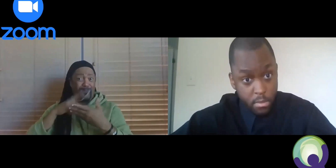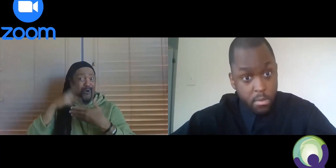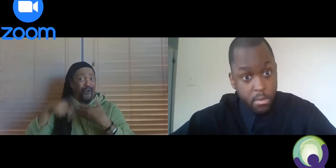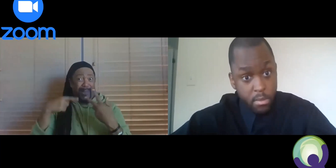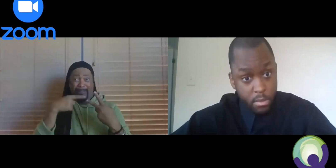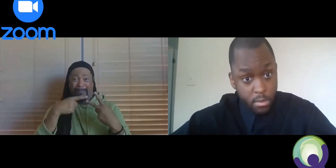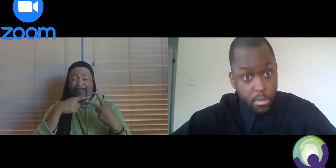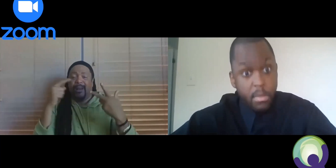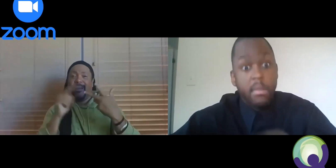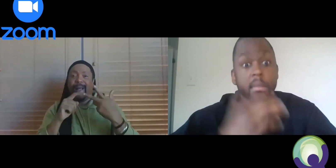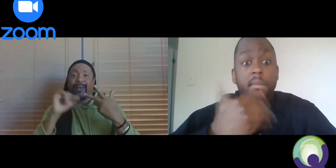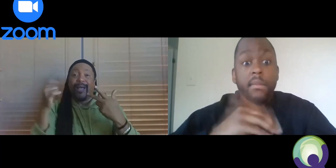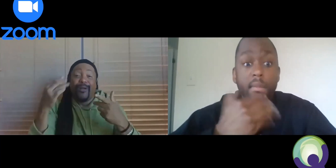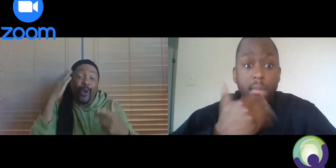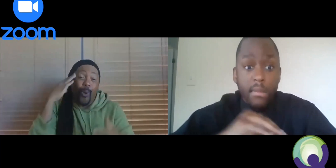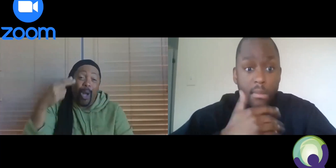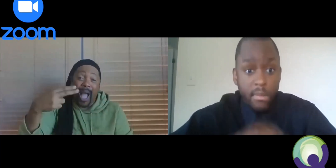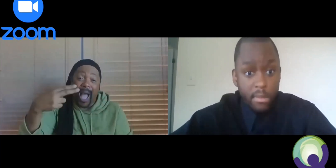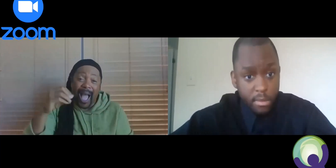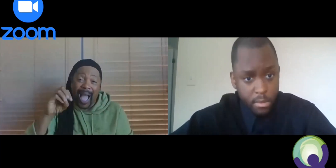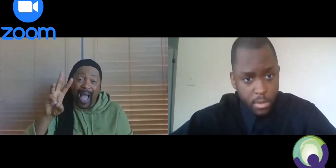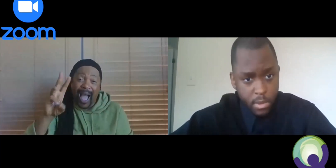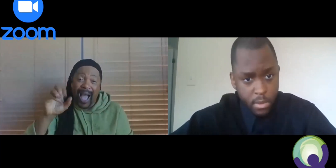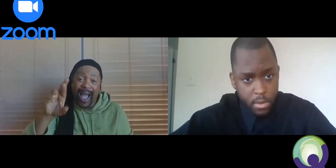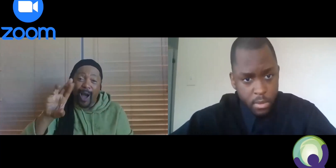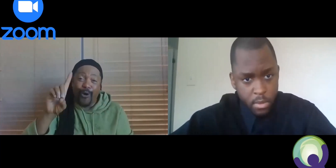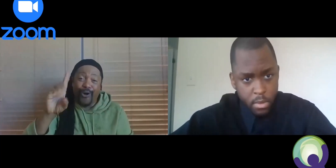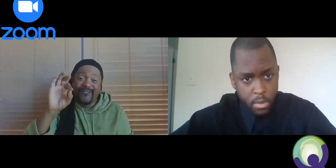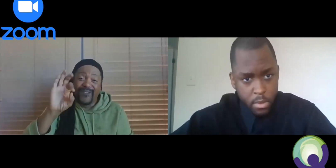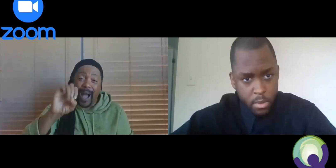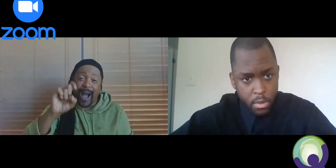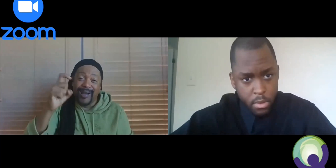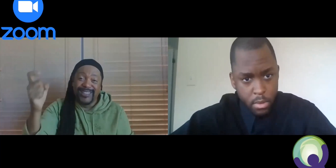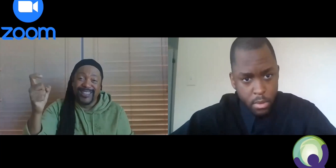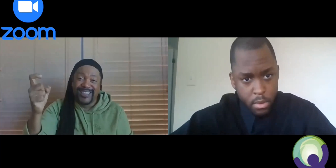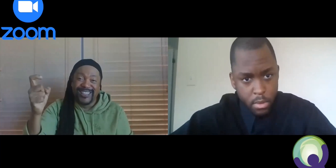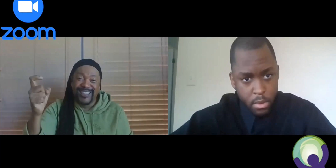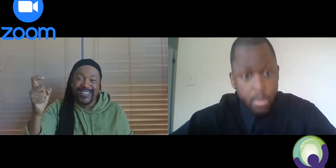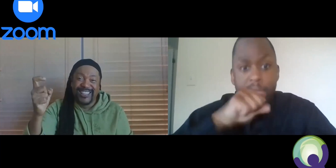He would design Black Deaf art. He was also from my program.